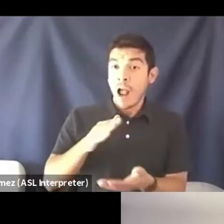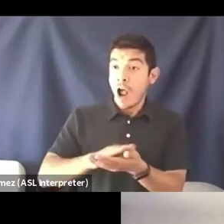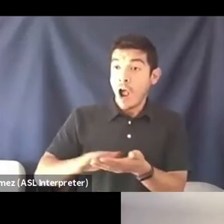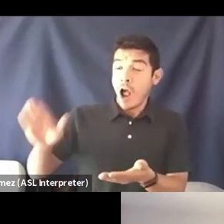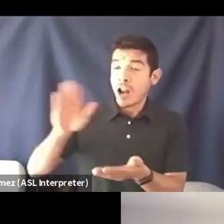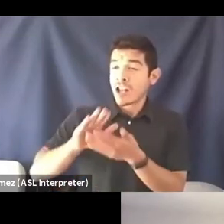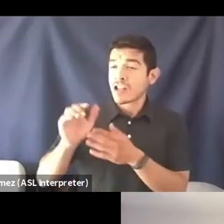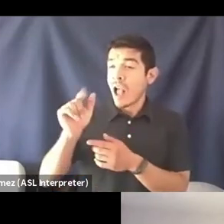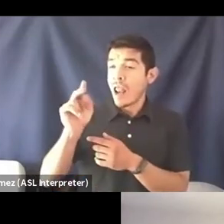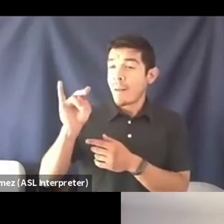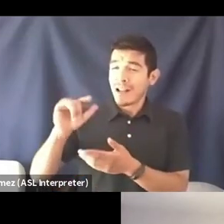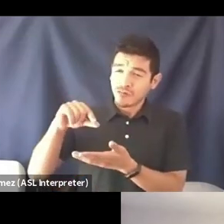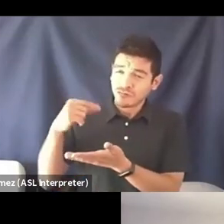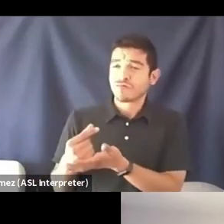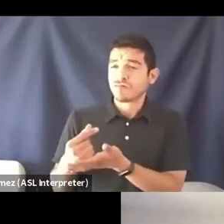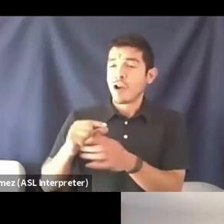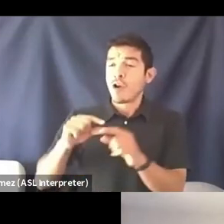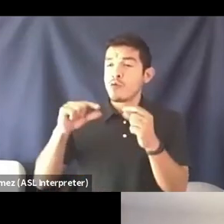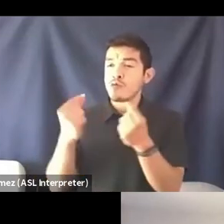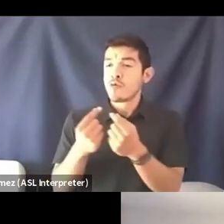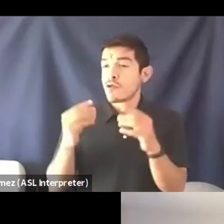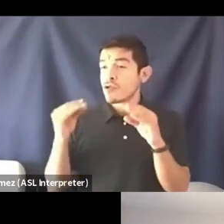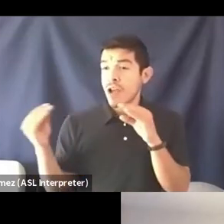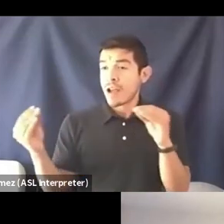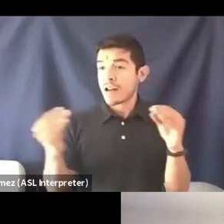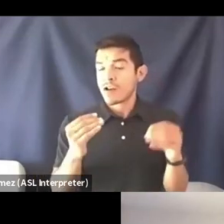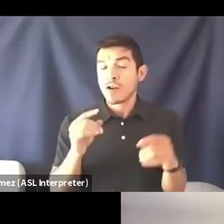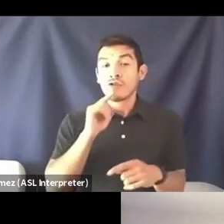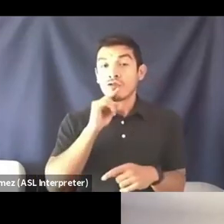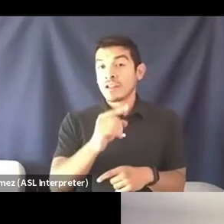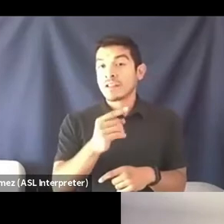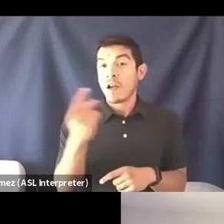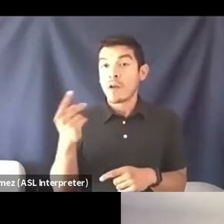So I later found out Yingying and I, we actually went to the same university in China.